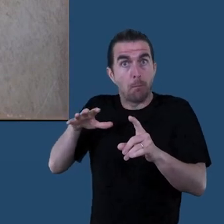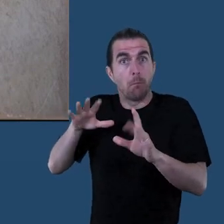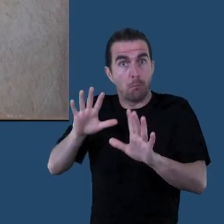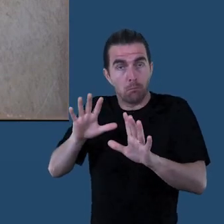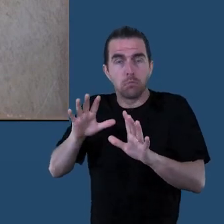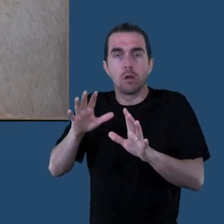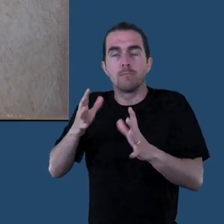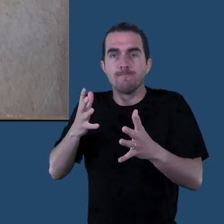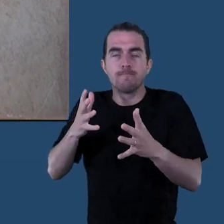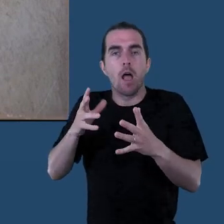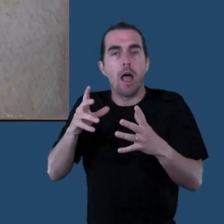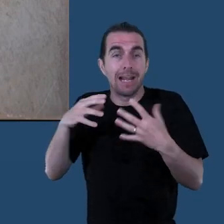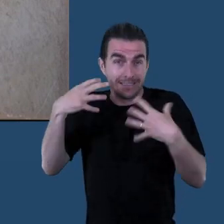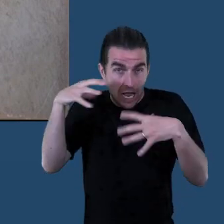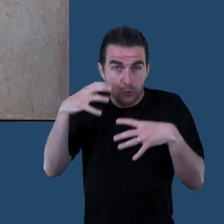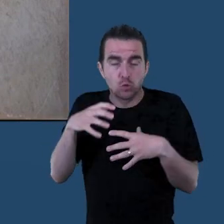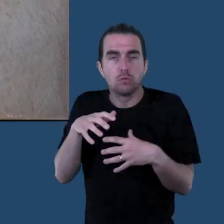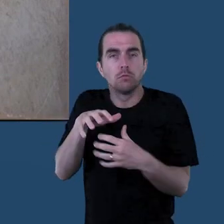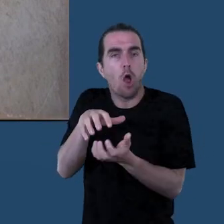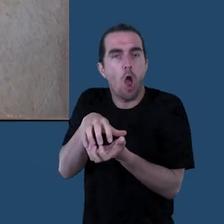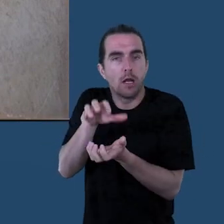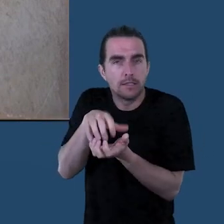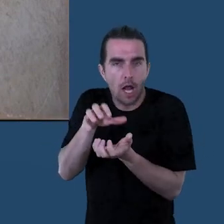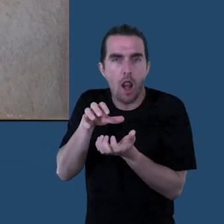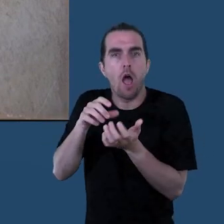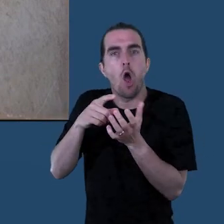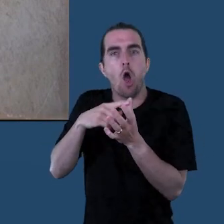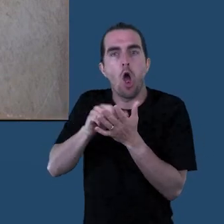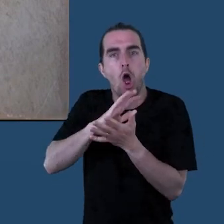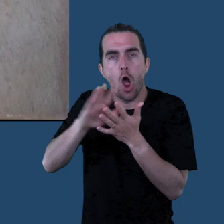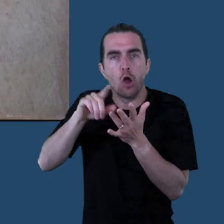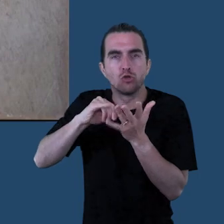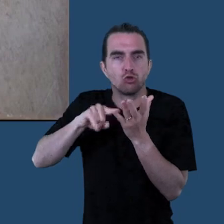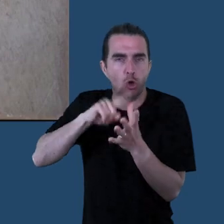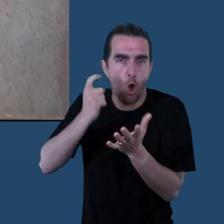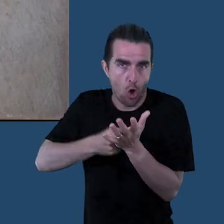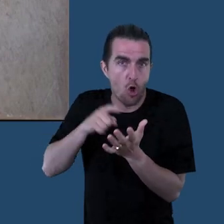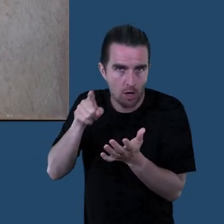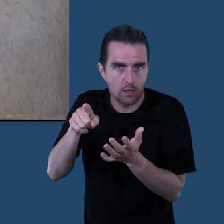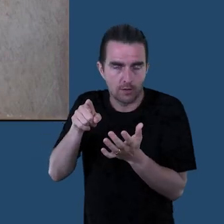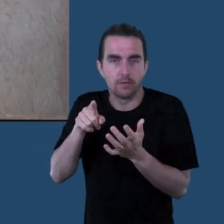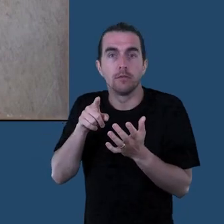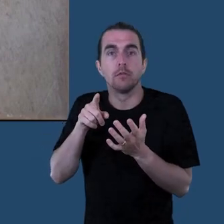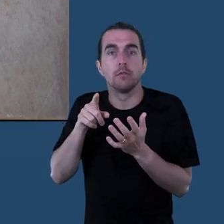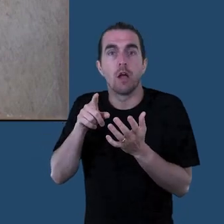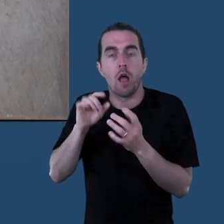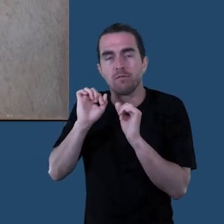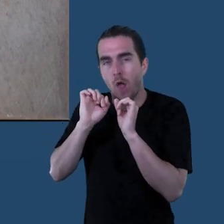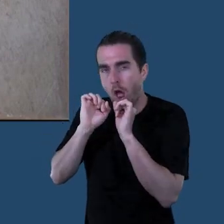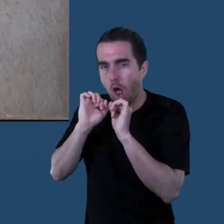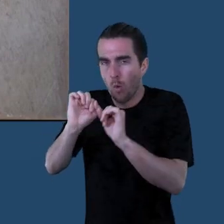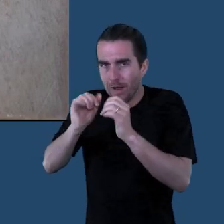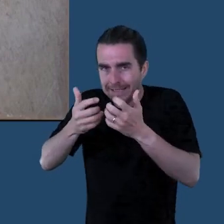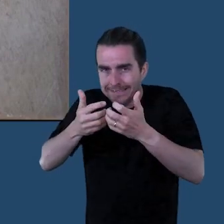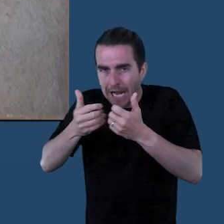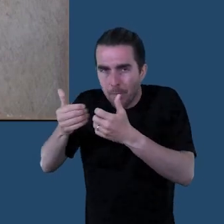as dinosaurs and crocodiles, and it's called archosaurs, but they're their own separate group within that.